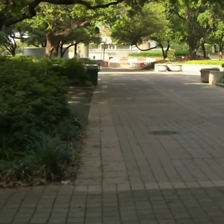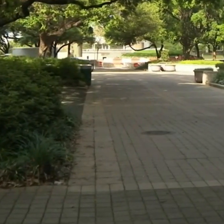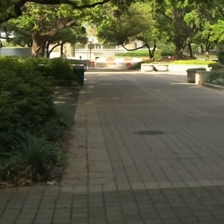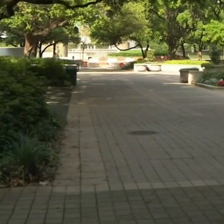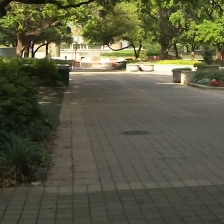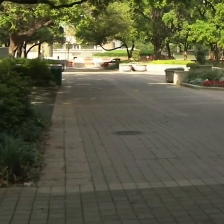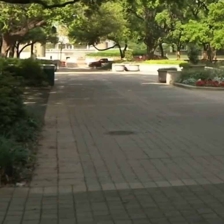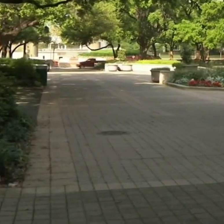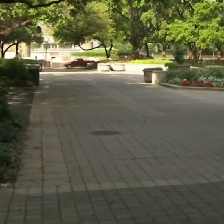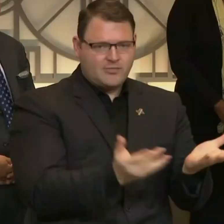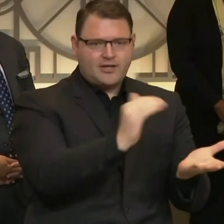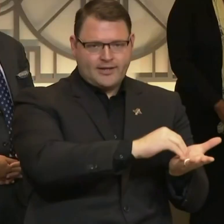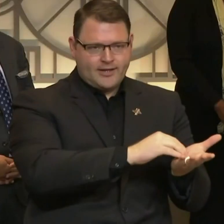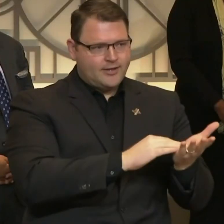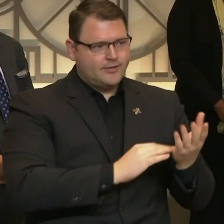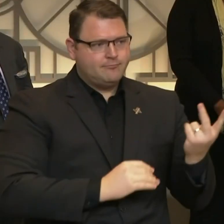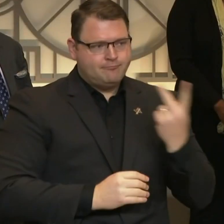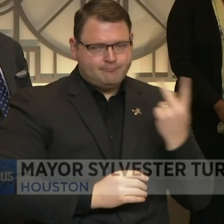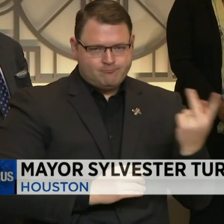IN THE READY TO ISSUE A CITY-WIDE SHUTDOWN OR SHELTER IN CITY-WIDE SHUTDOWN OR SHELTER IN PLACE DUE TO THE CORONAVIRUS